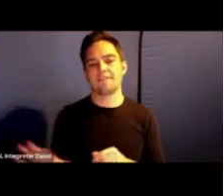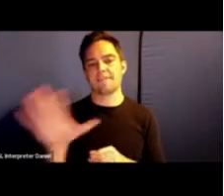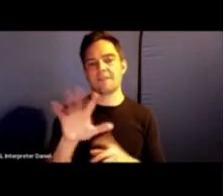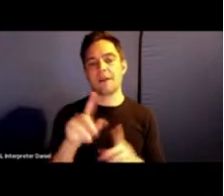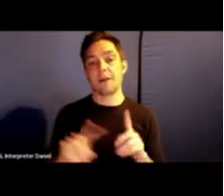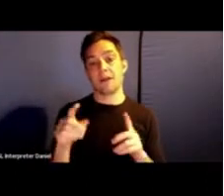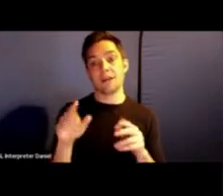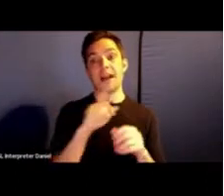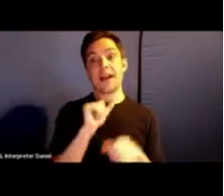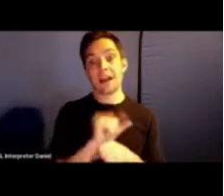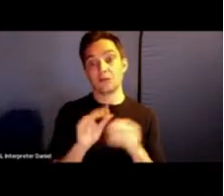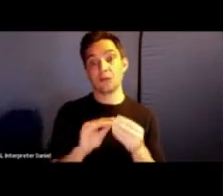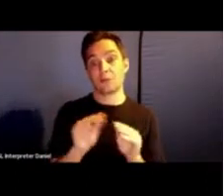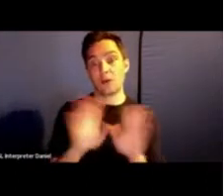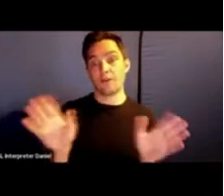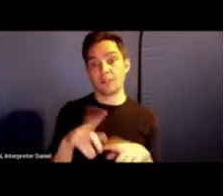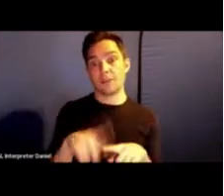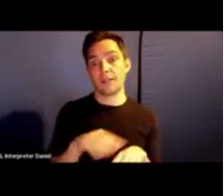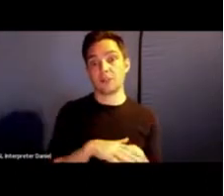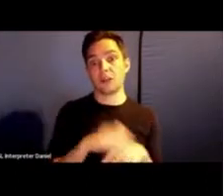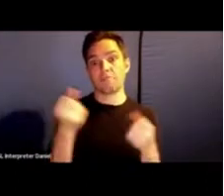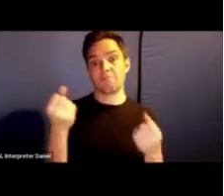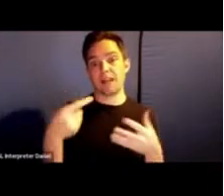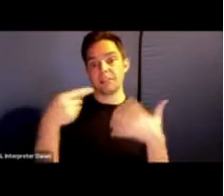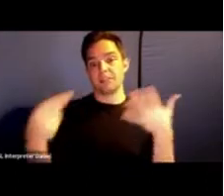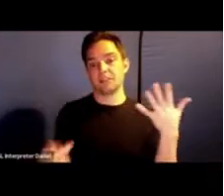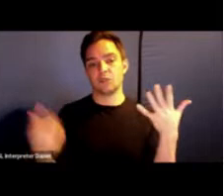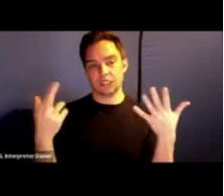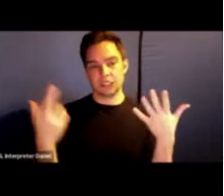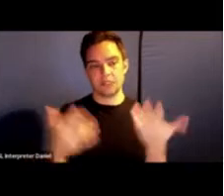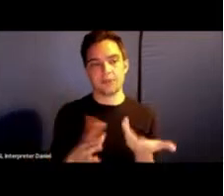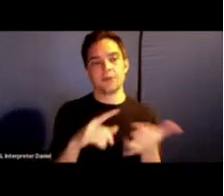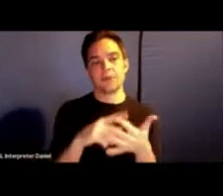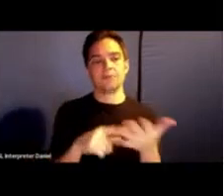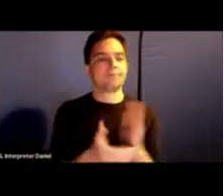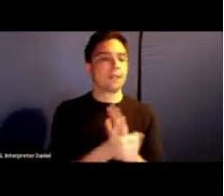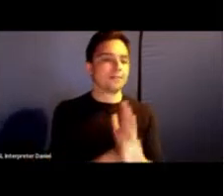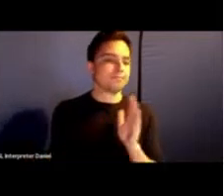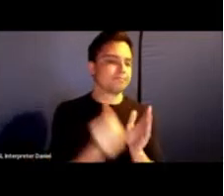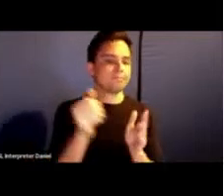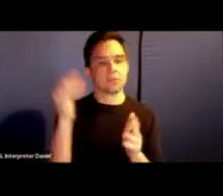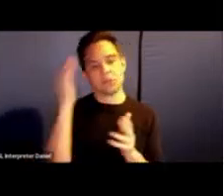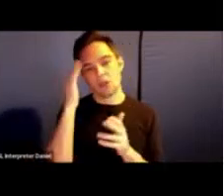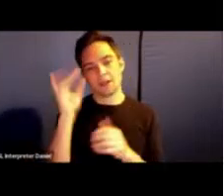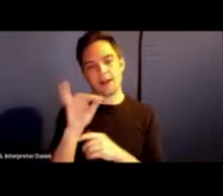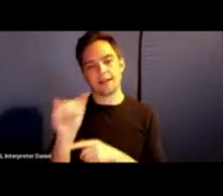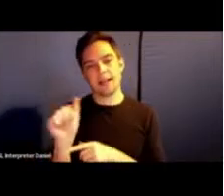number obviously depends on many factors. And these are the experience and the knowledge of the I&A provider and of the